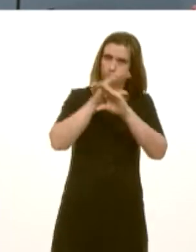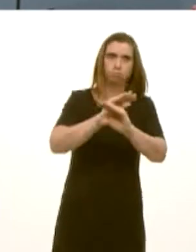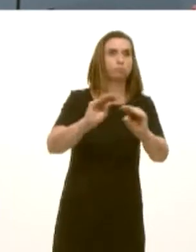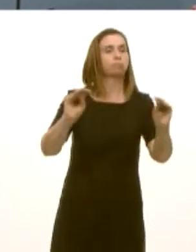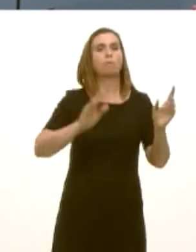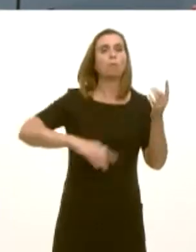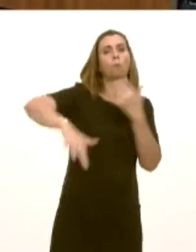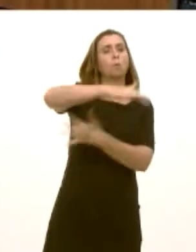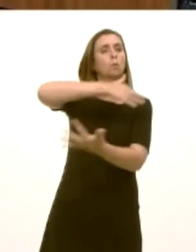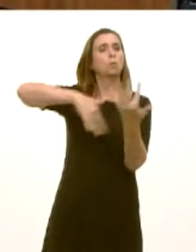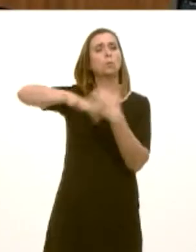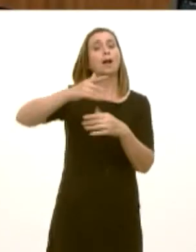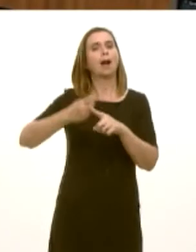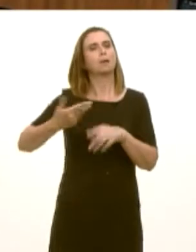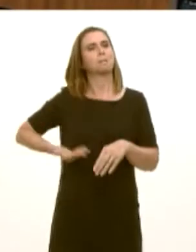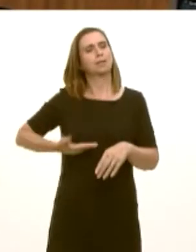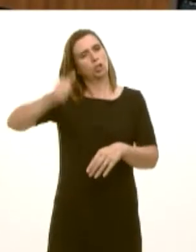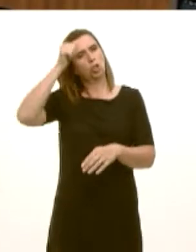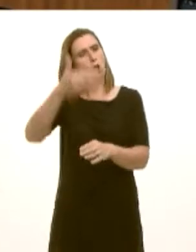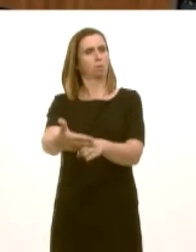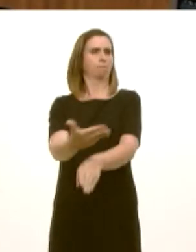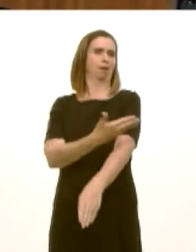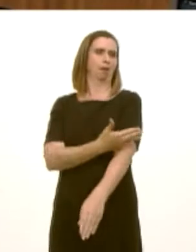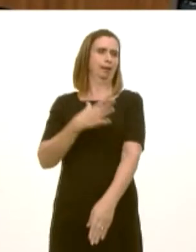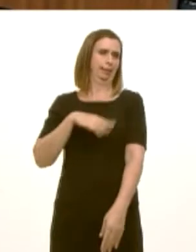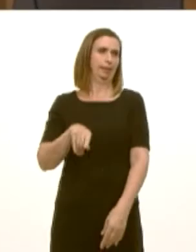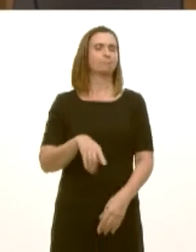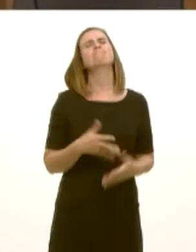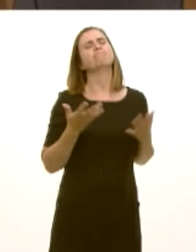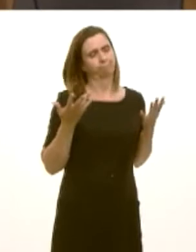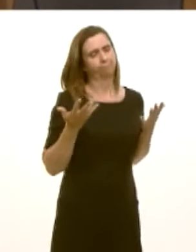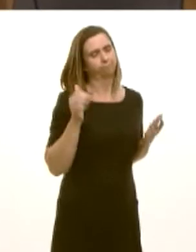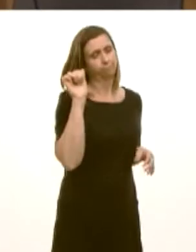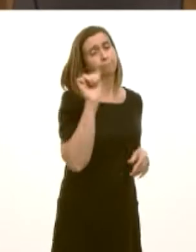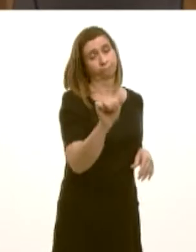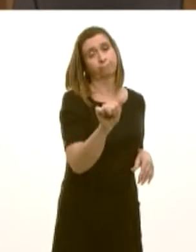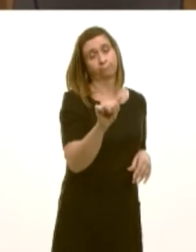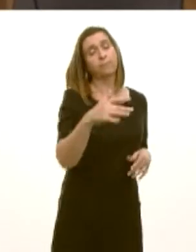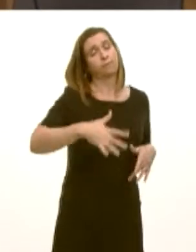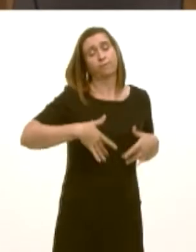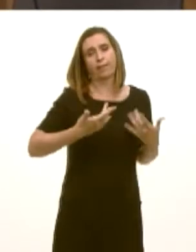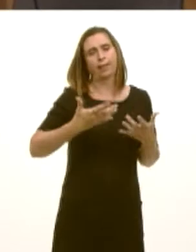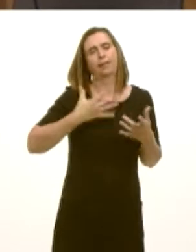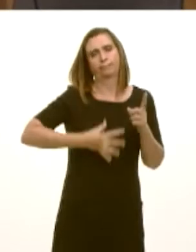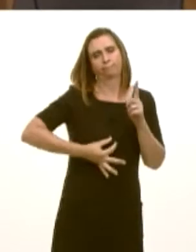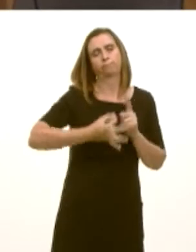Carwyn Jones: I canít dispute what the Member has said. I think that are numerous examples of where communication was not as it should have been,